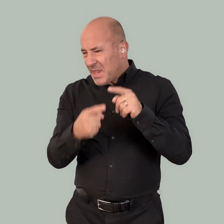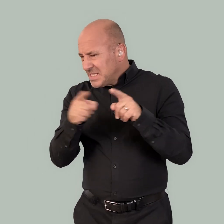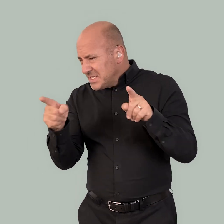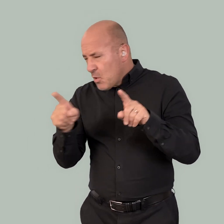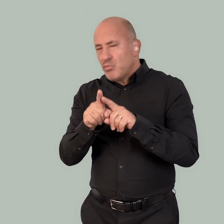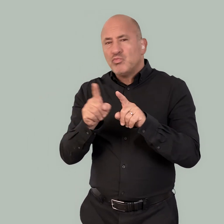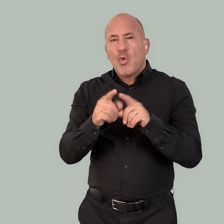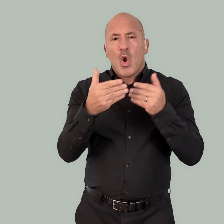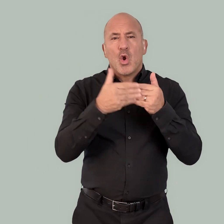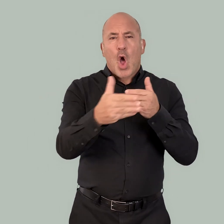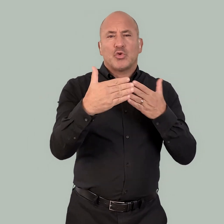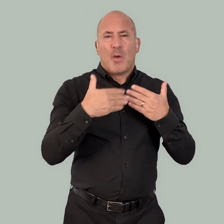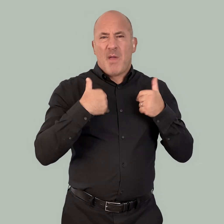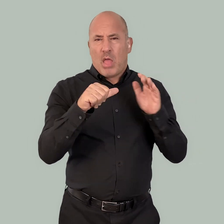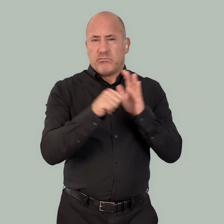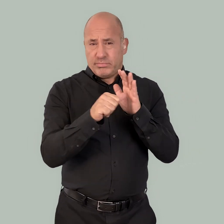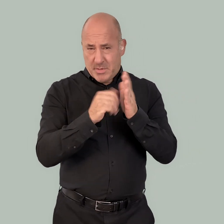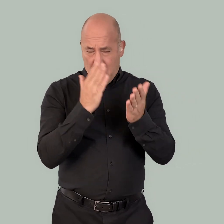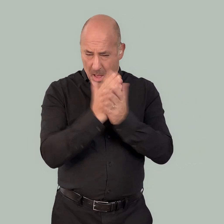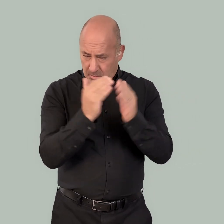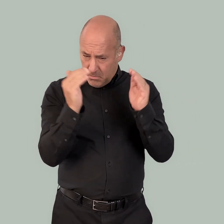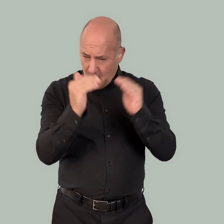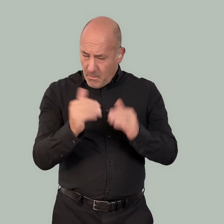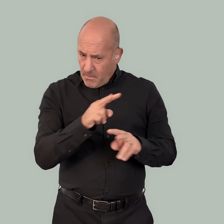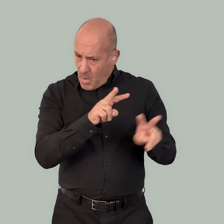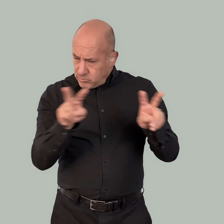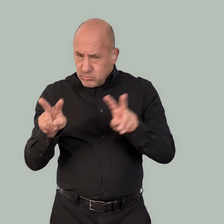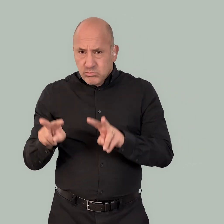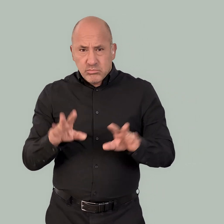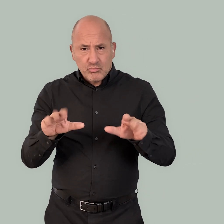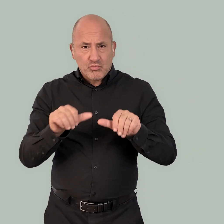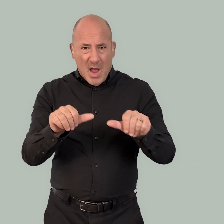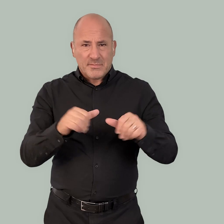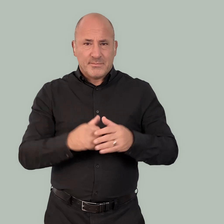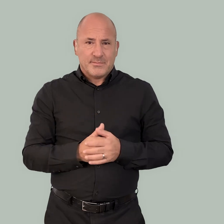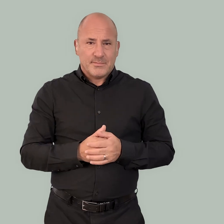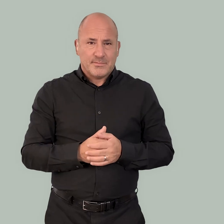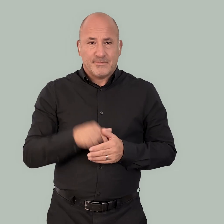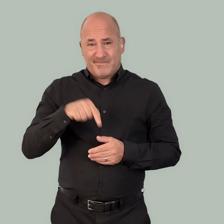capture the impact of long-term health conditions and disability in the modern world.